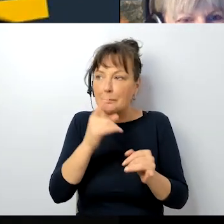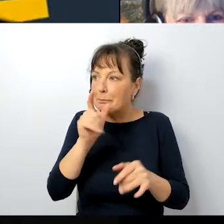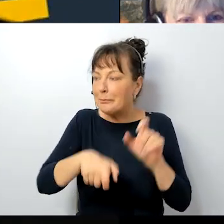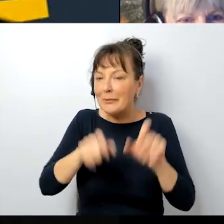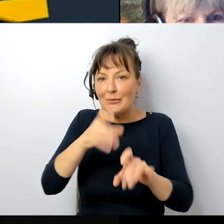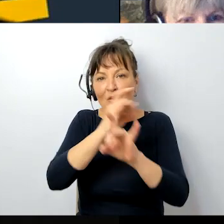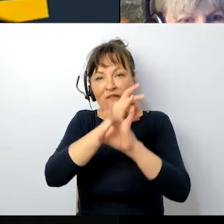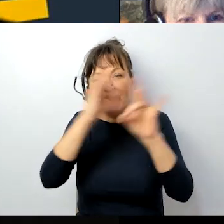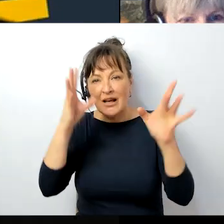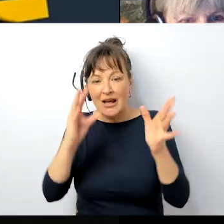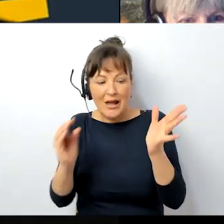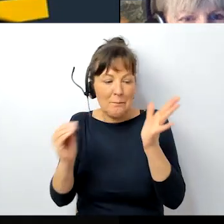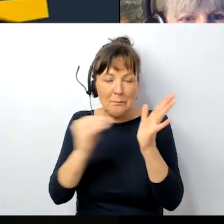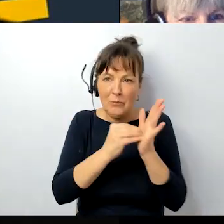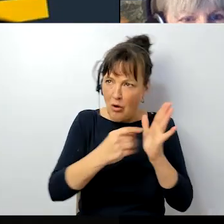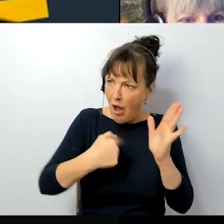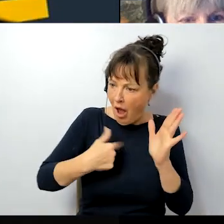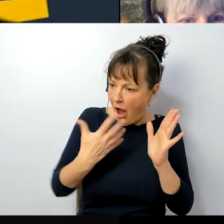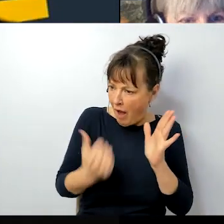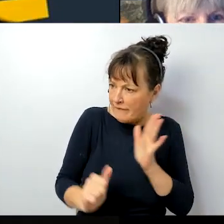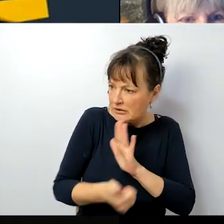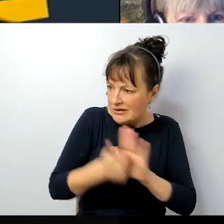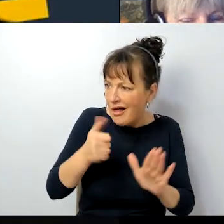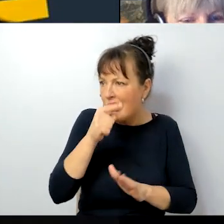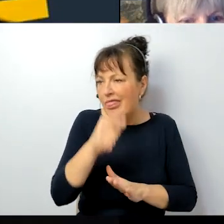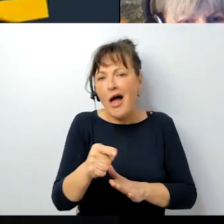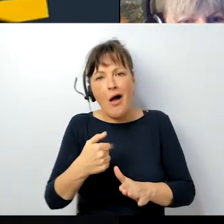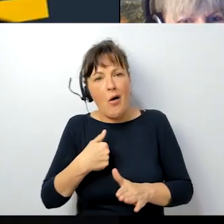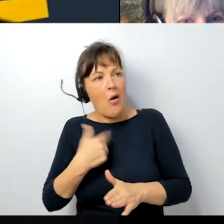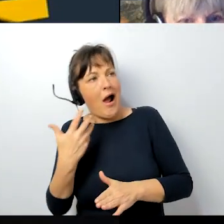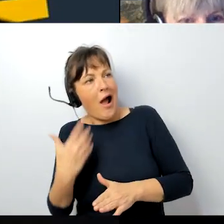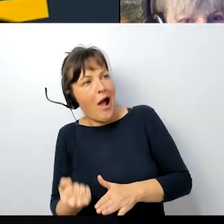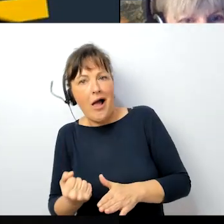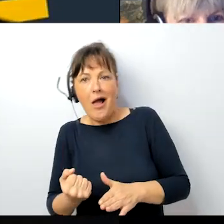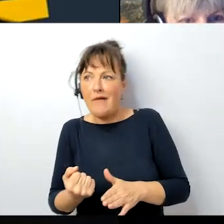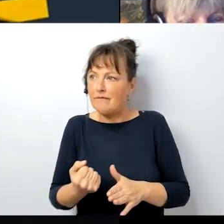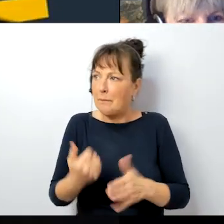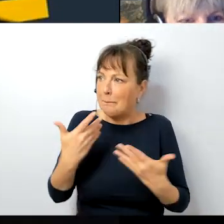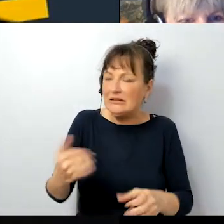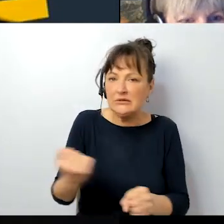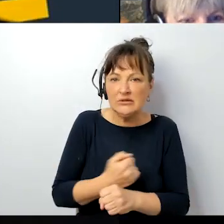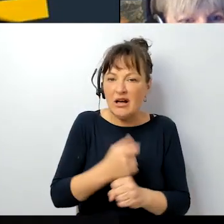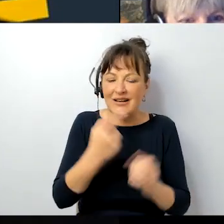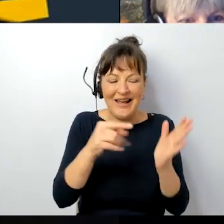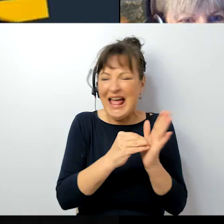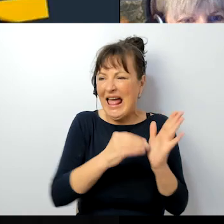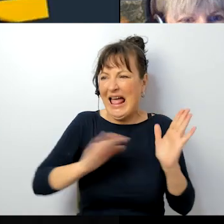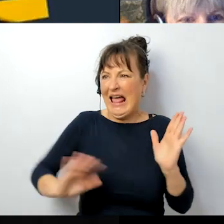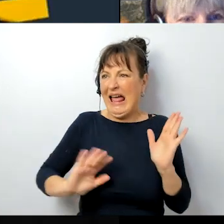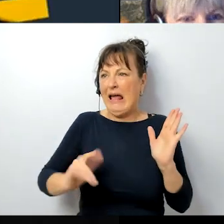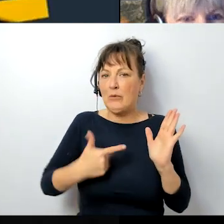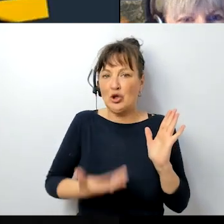your skills and strengths and experience so that's people you know, being a bit shy or feeling a bit